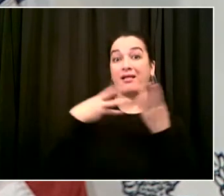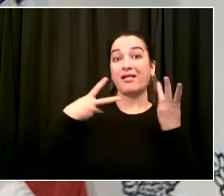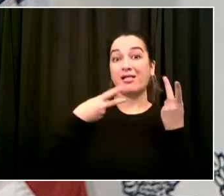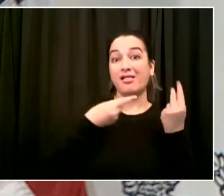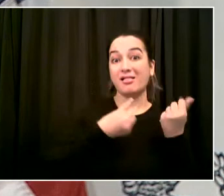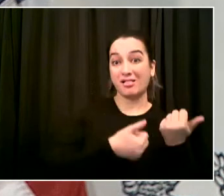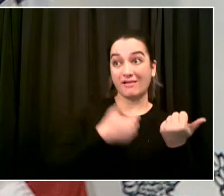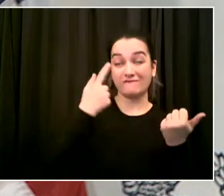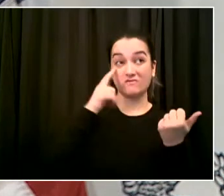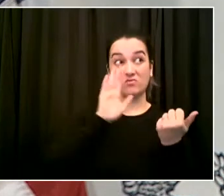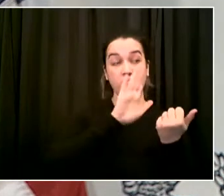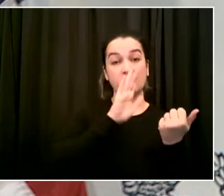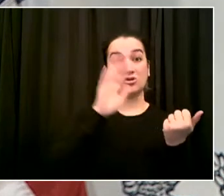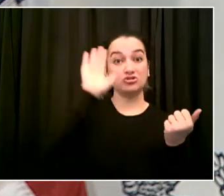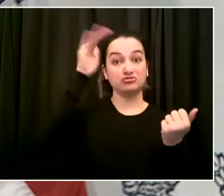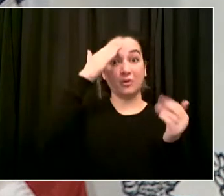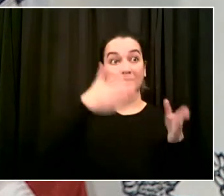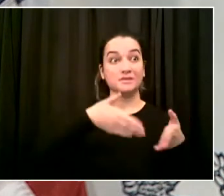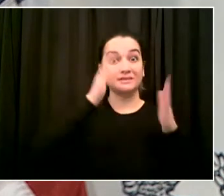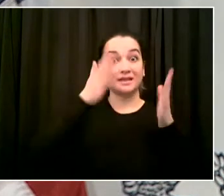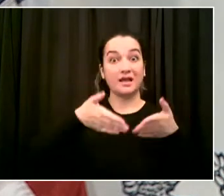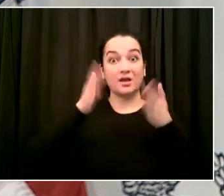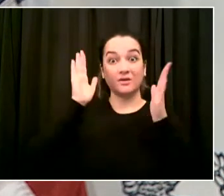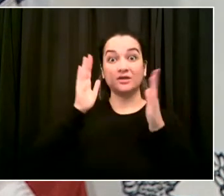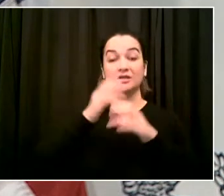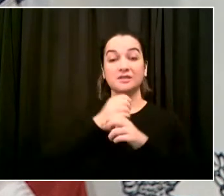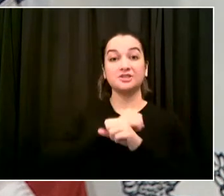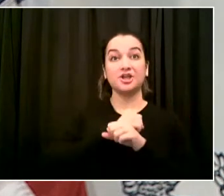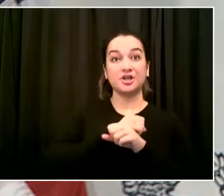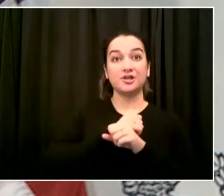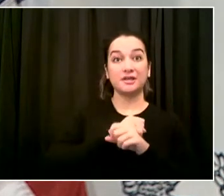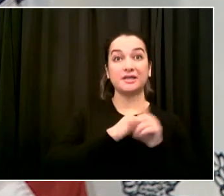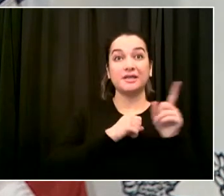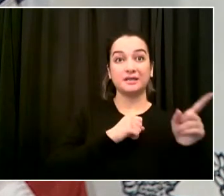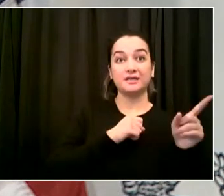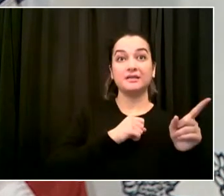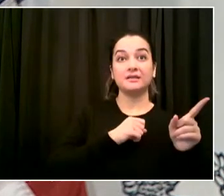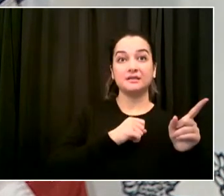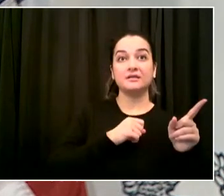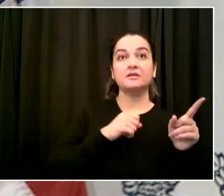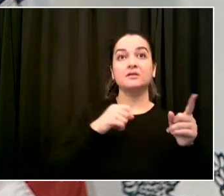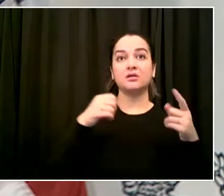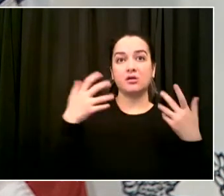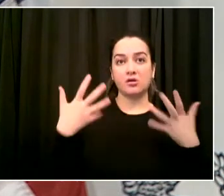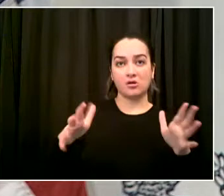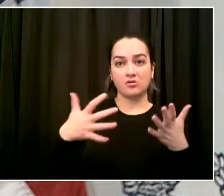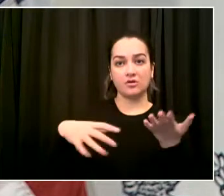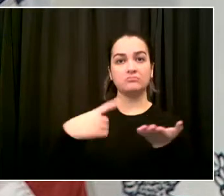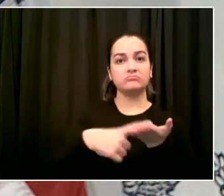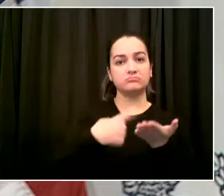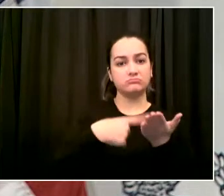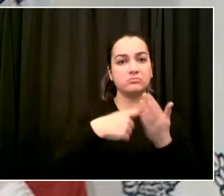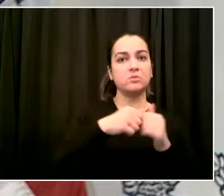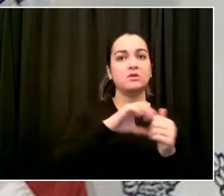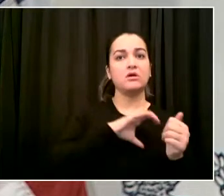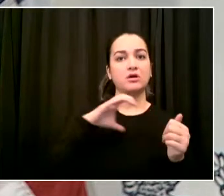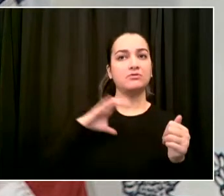THE COST OF SECUUTRIY,Y, WE DID GET AN AGREEMENT WITH THE ADMINISTRATION,